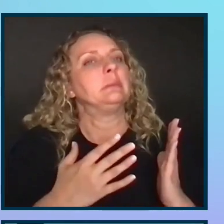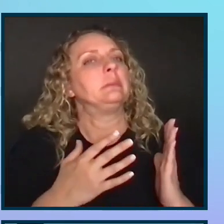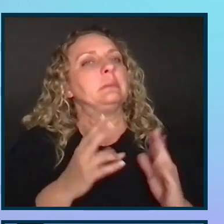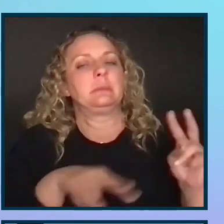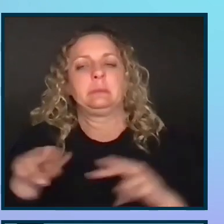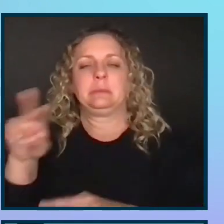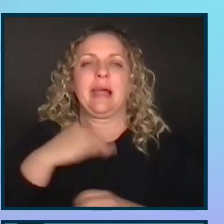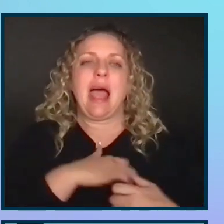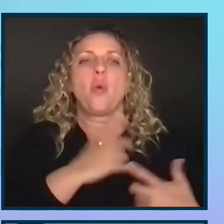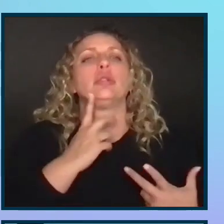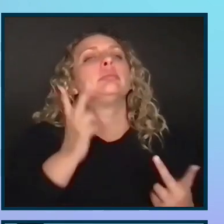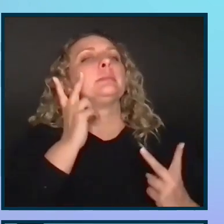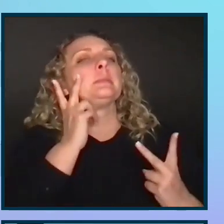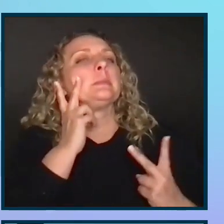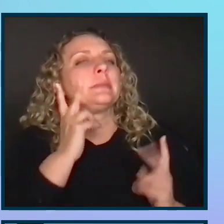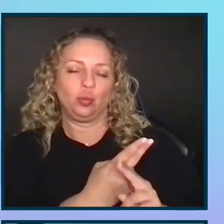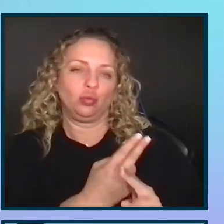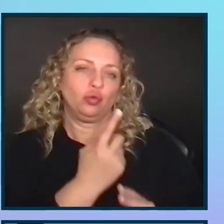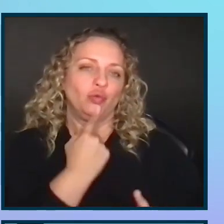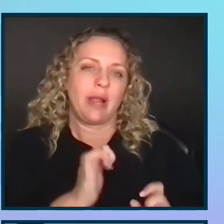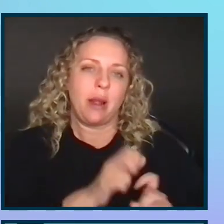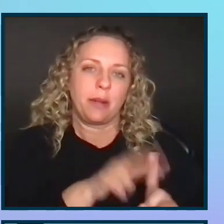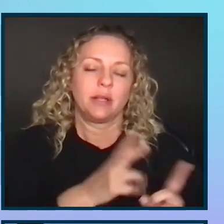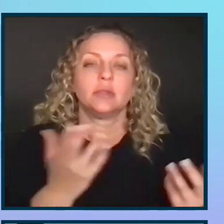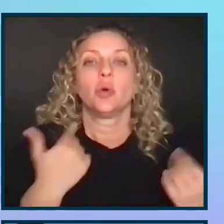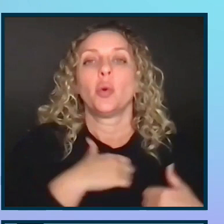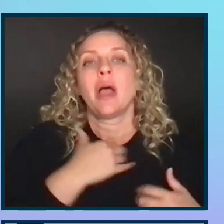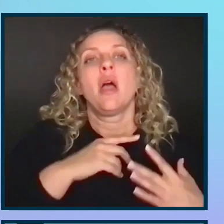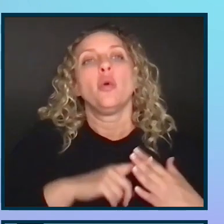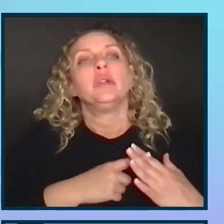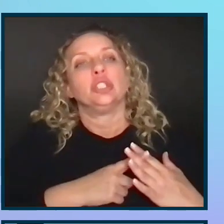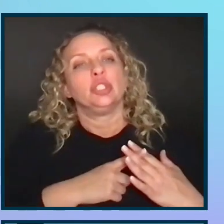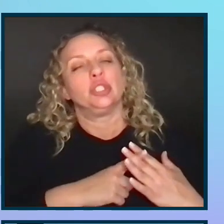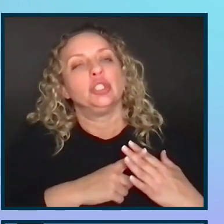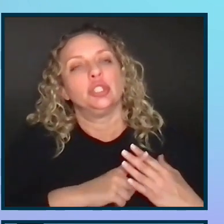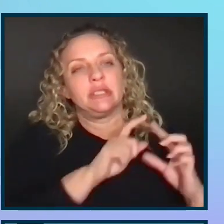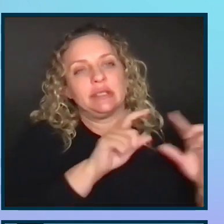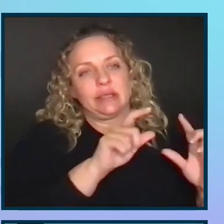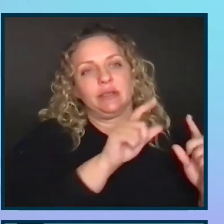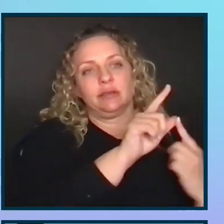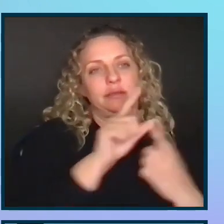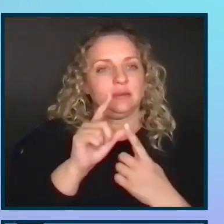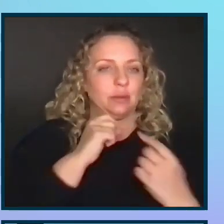to illustrate the use of red. We had an original hex value from our brand team that they were really excited about.